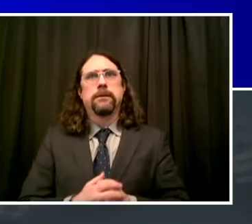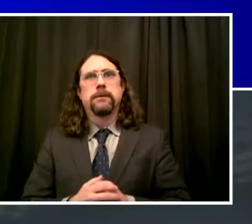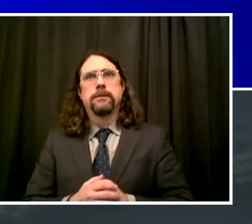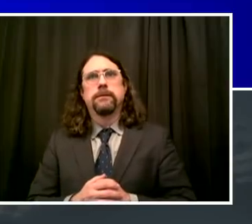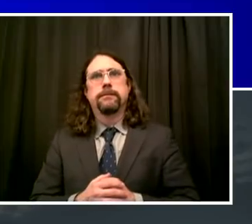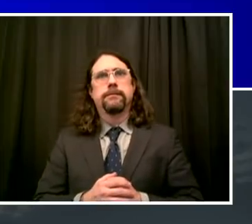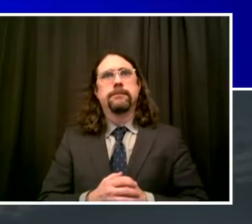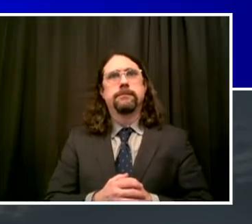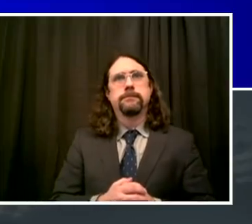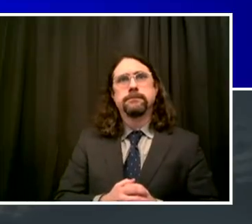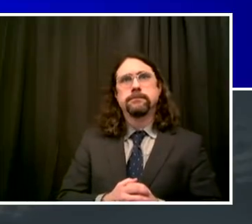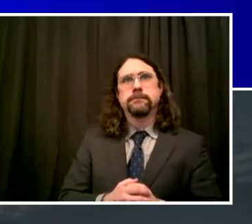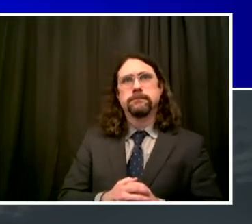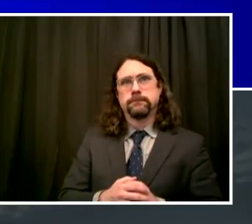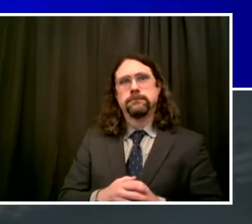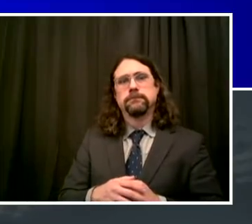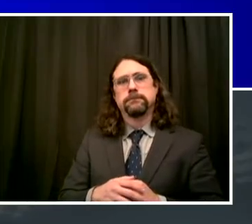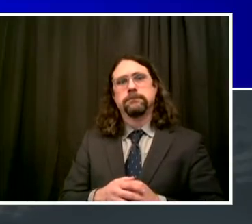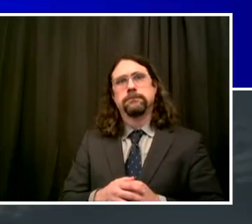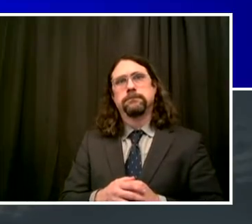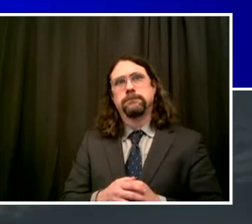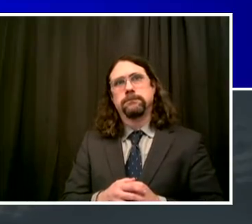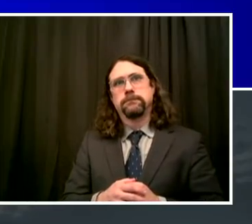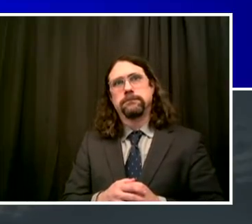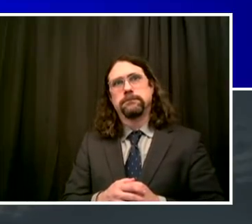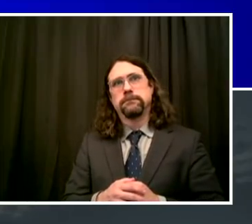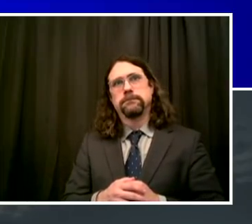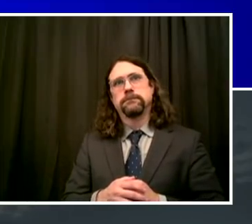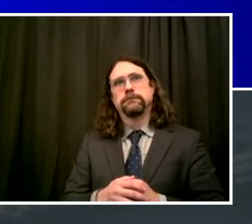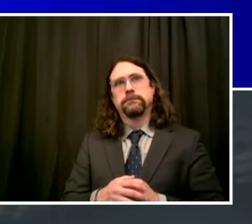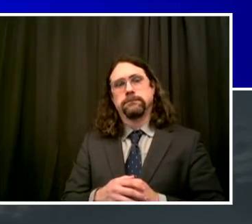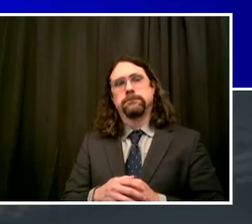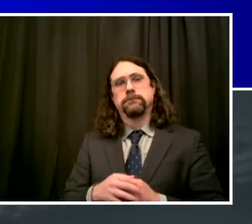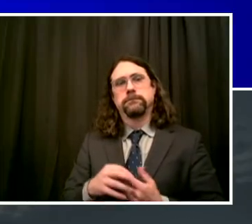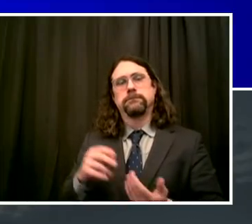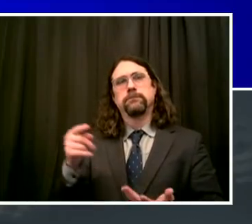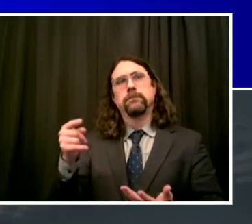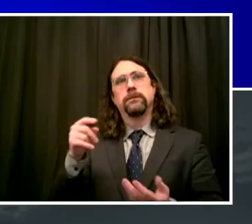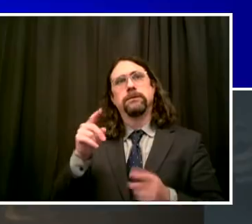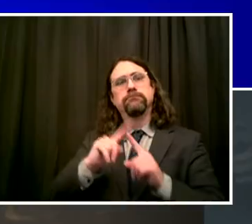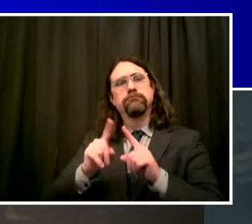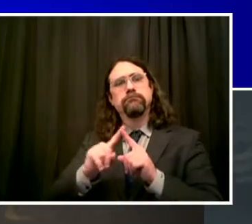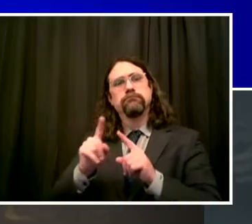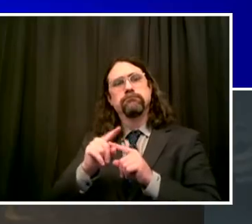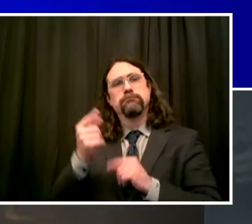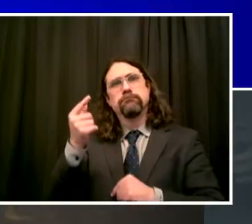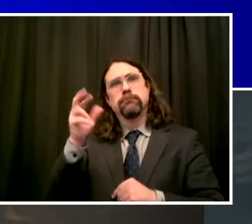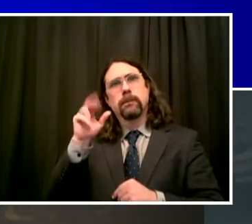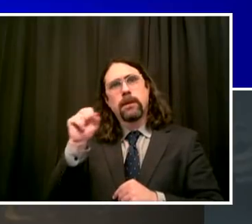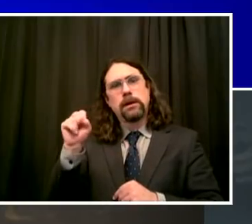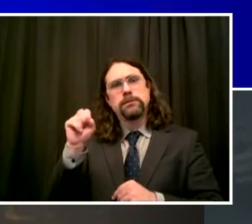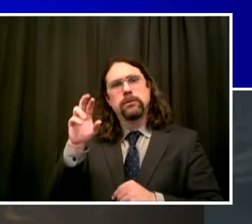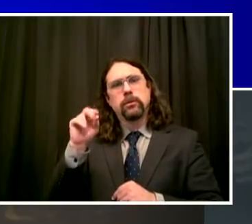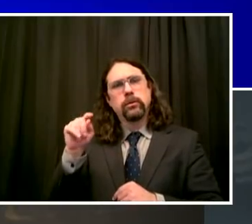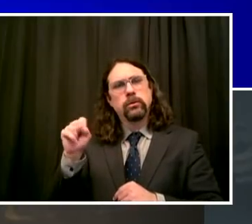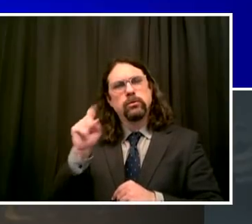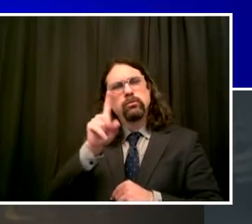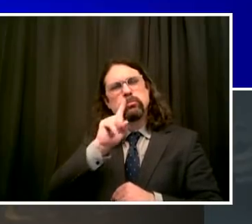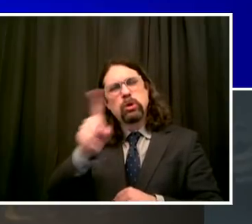NEOTO COME BK.AC SO THINKING FROM THE GRASS ROOTS